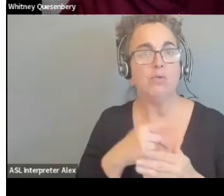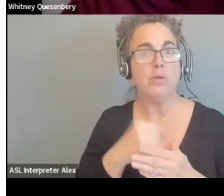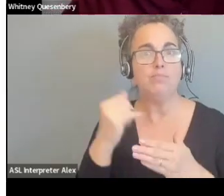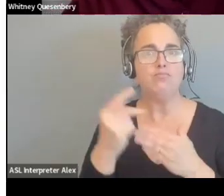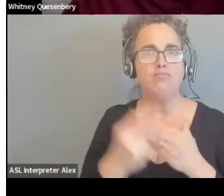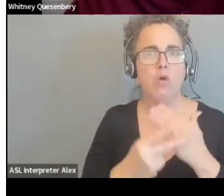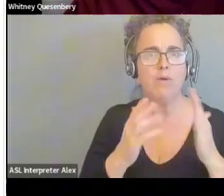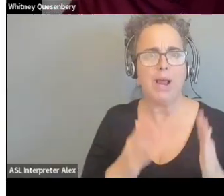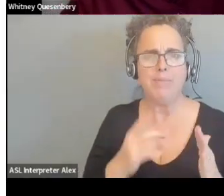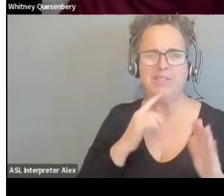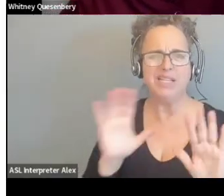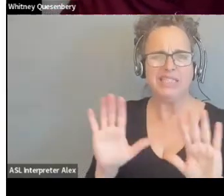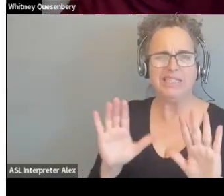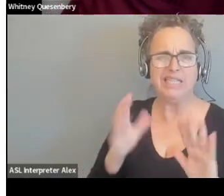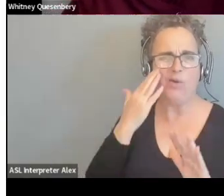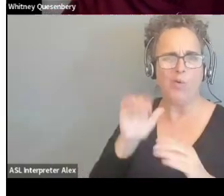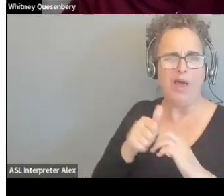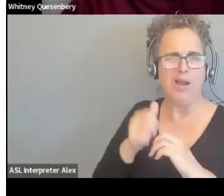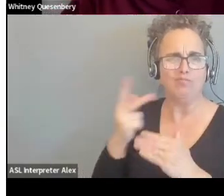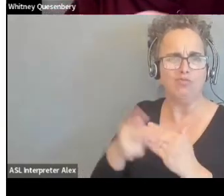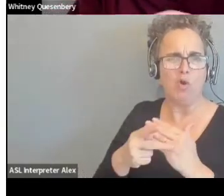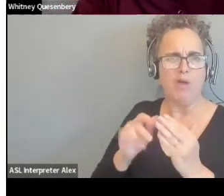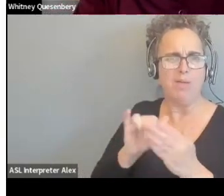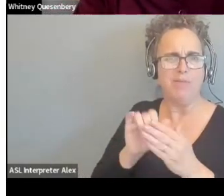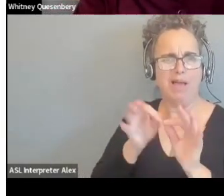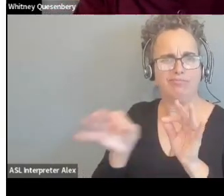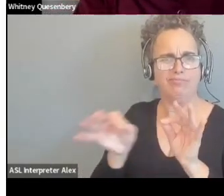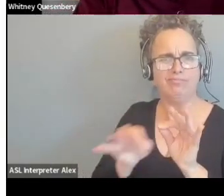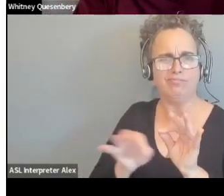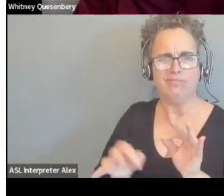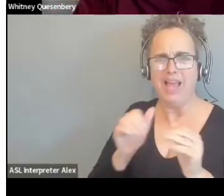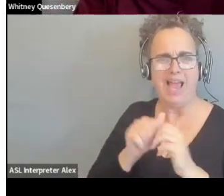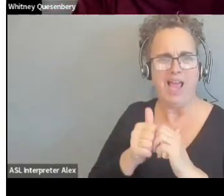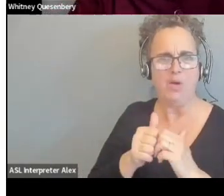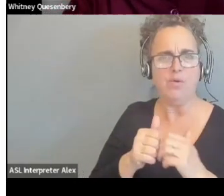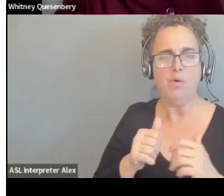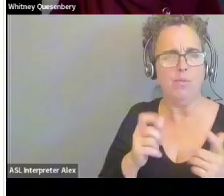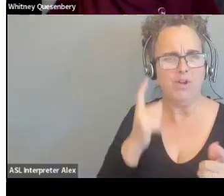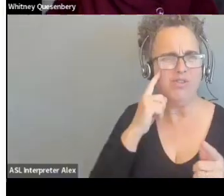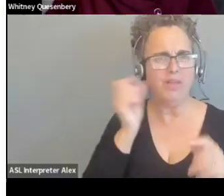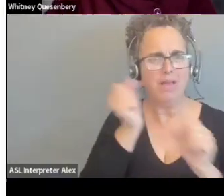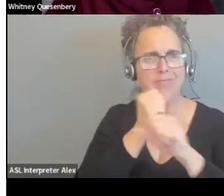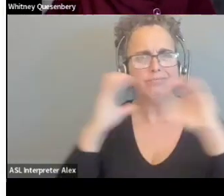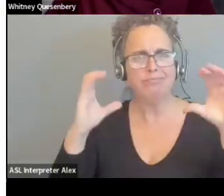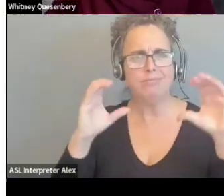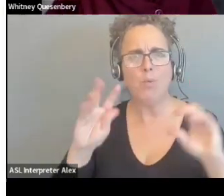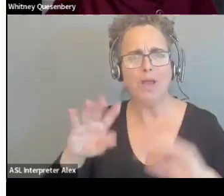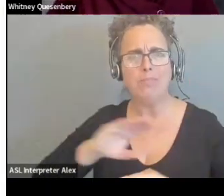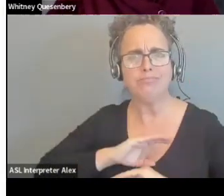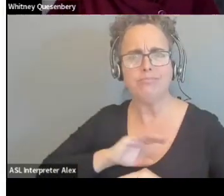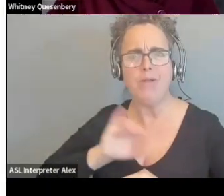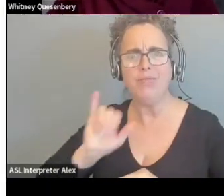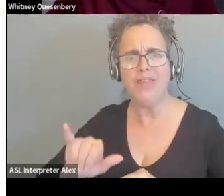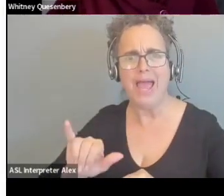Or you have a debate about whether serving one disability need might be a barrier for another.